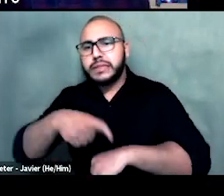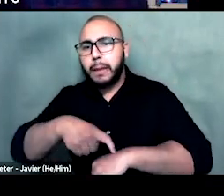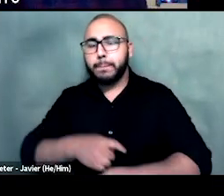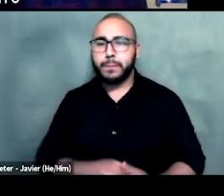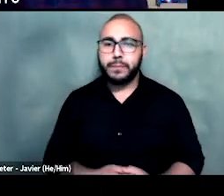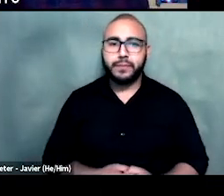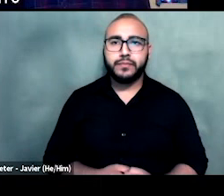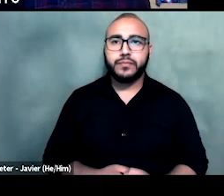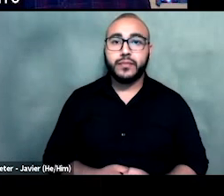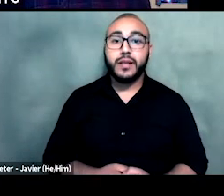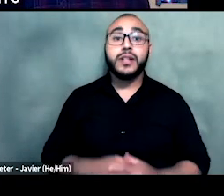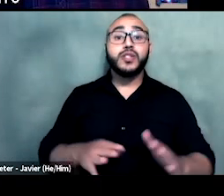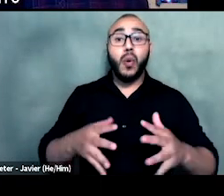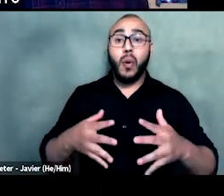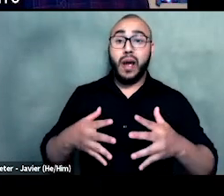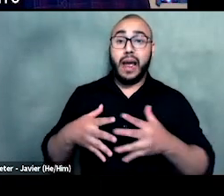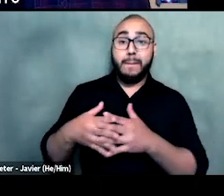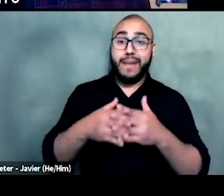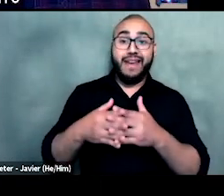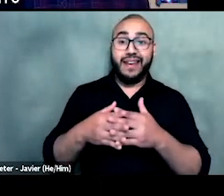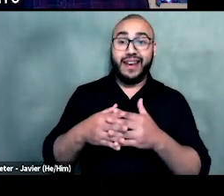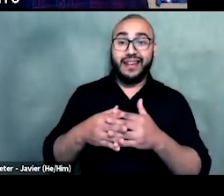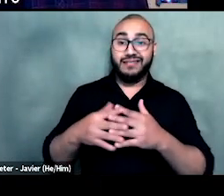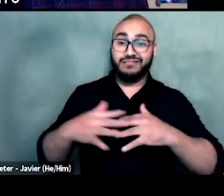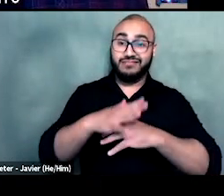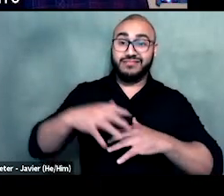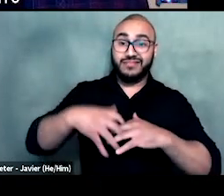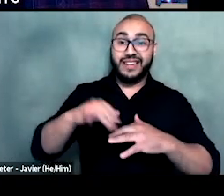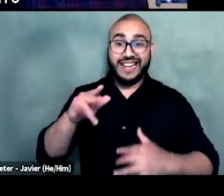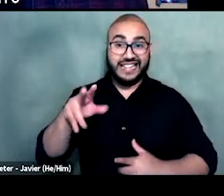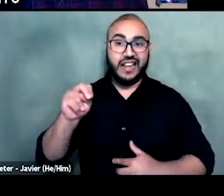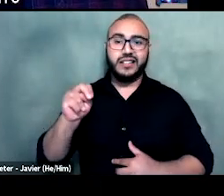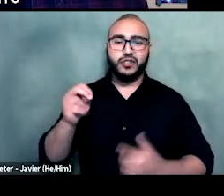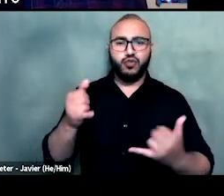you think about American Indians in today's society, what are they like? How do they